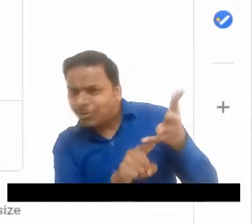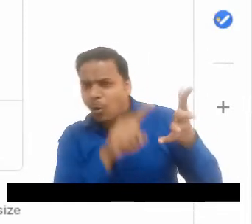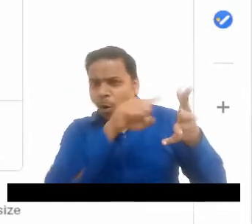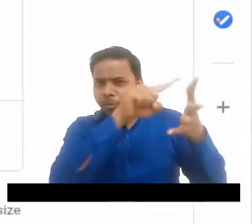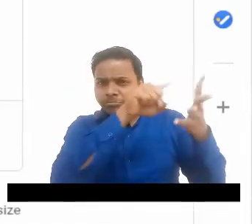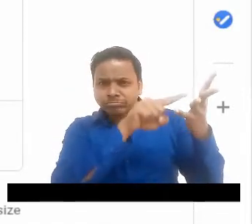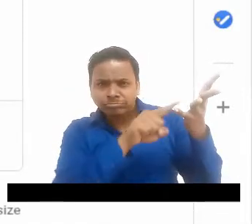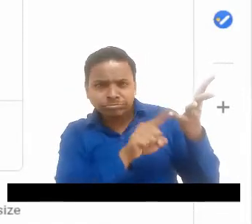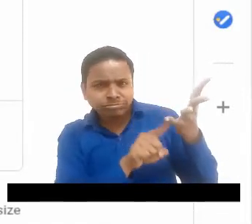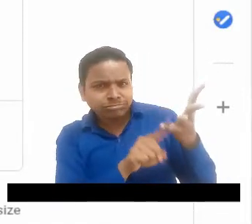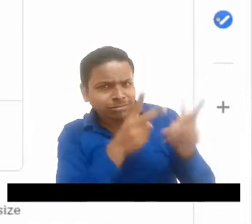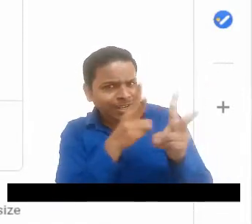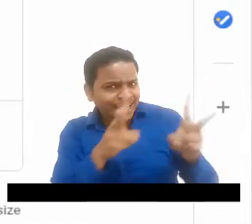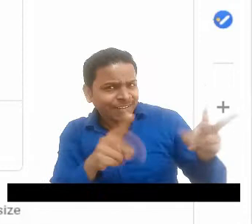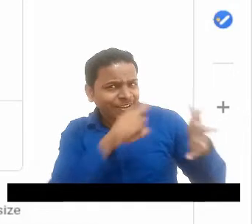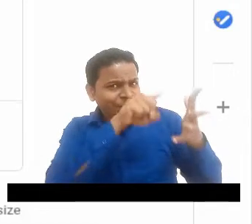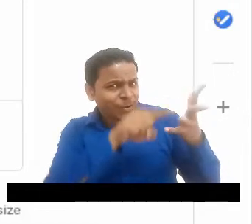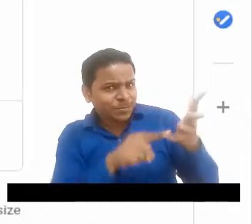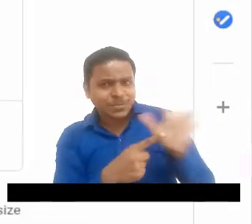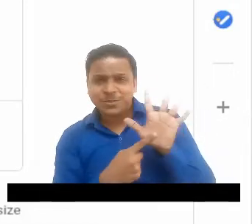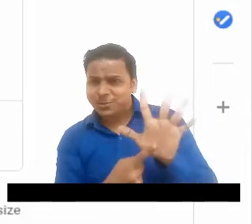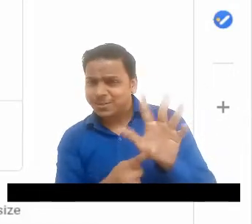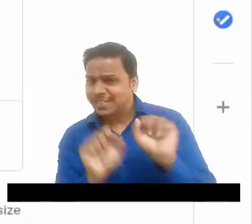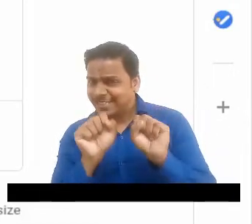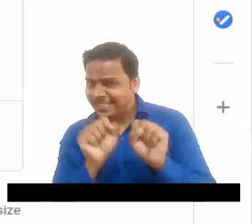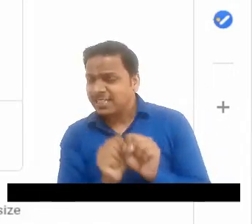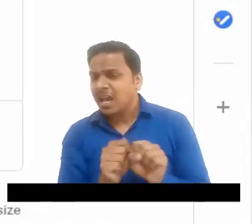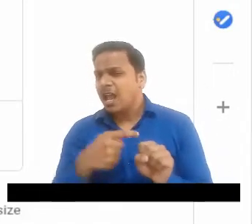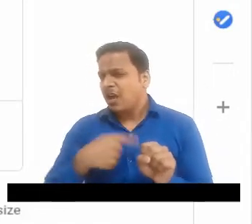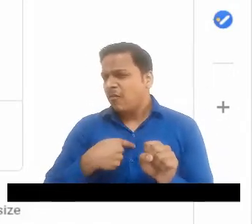these options, Google Docs, Google Sheets, Google Slides, Google forms. Now We have to